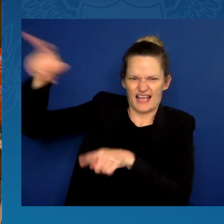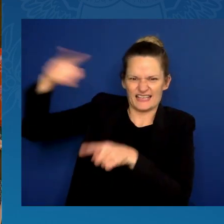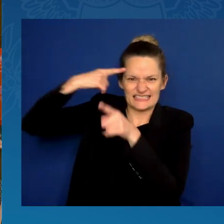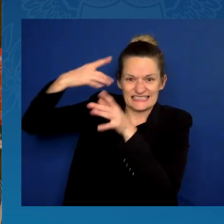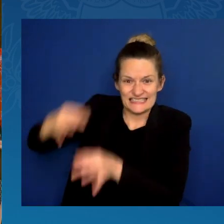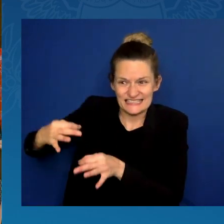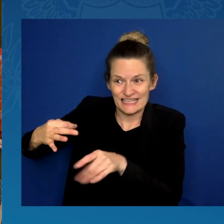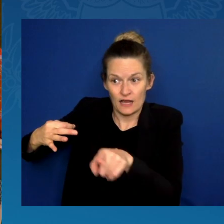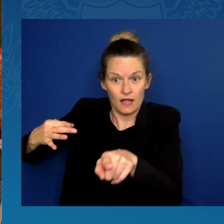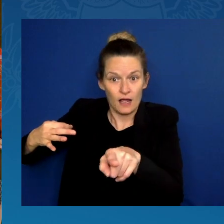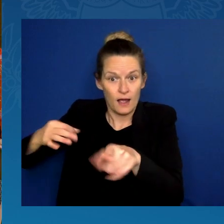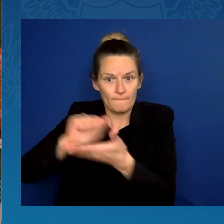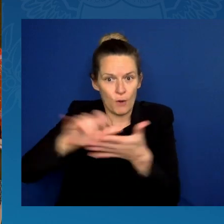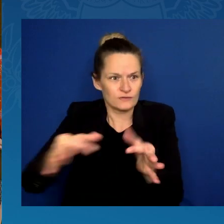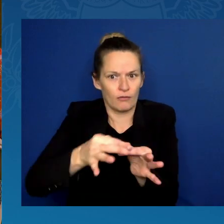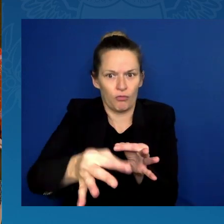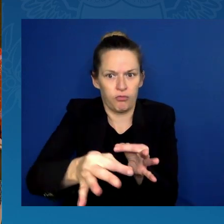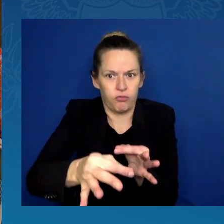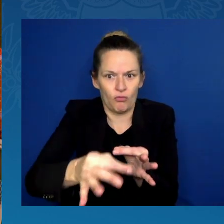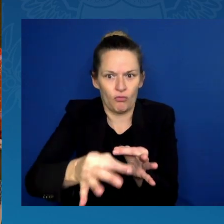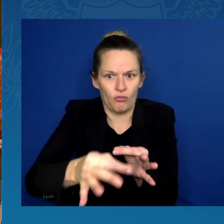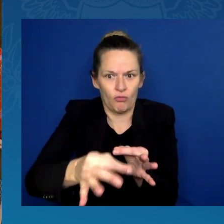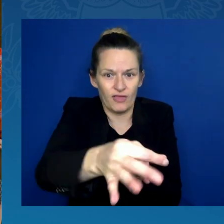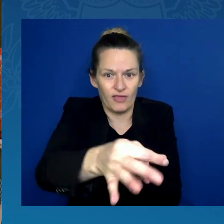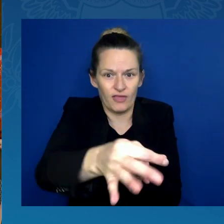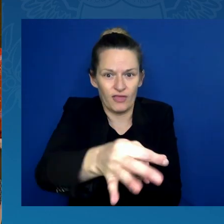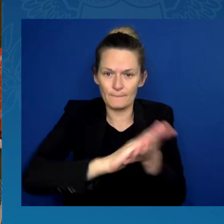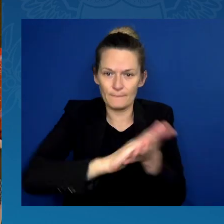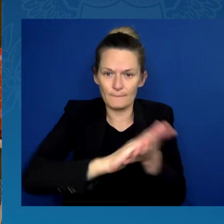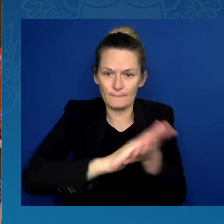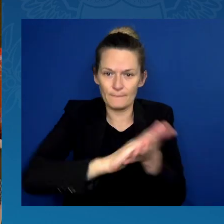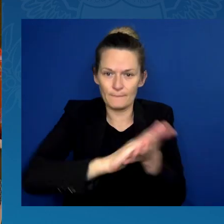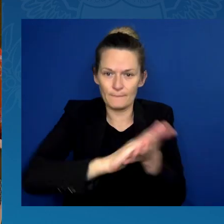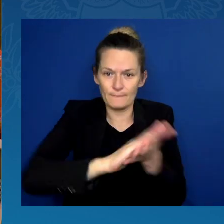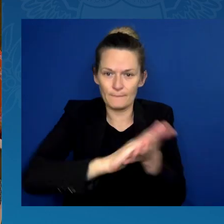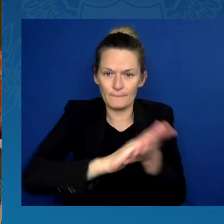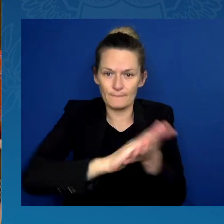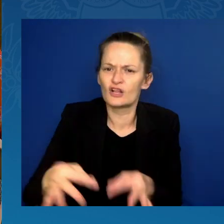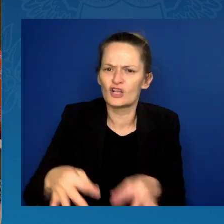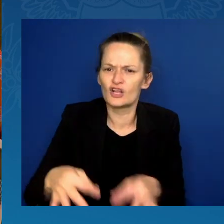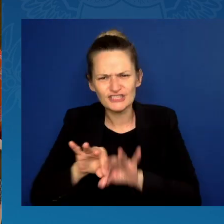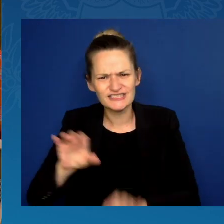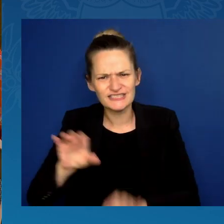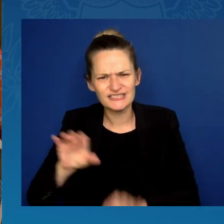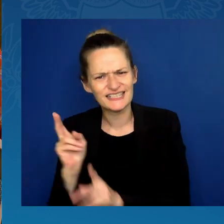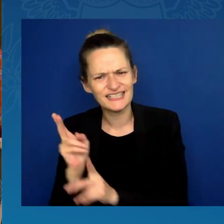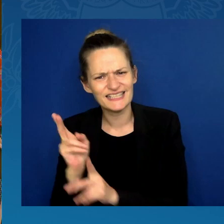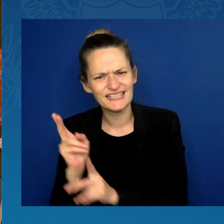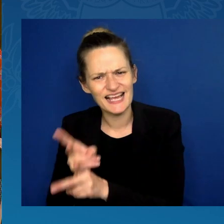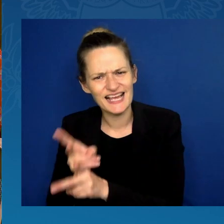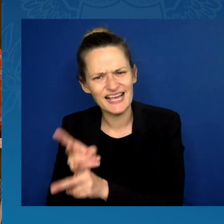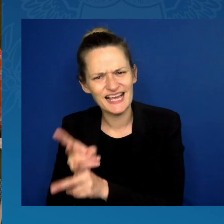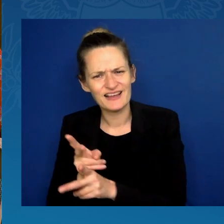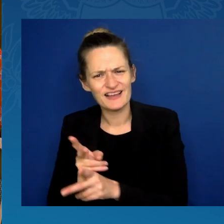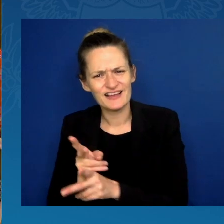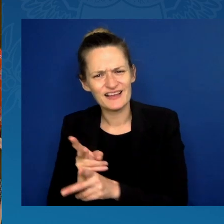I just talked to our abortion fund that shared that they have raised -- they have pledged over $700,000